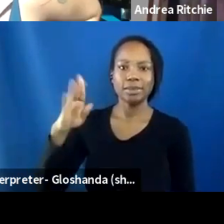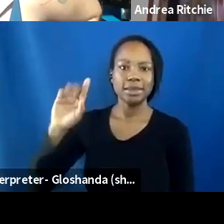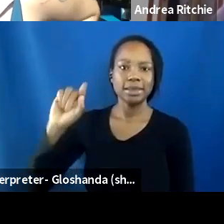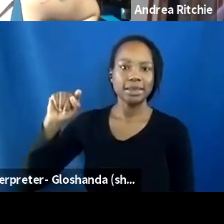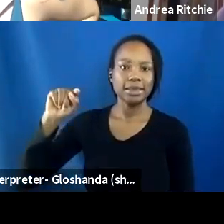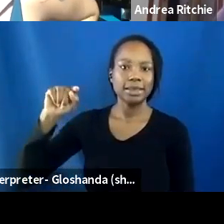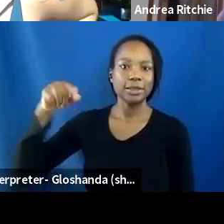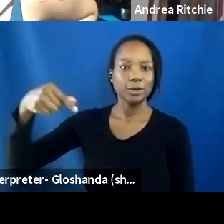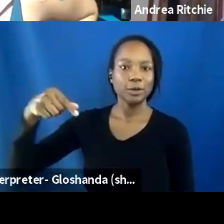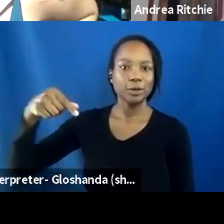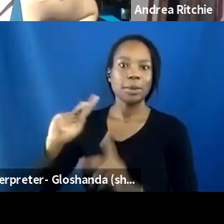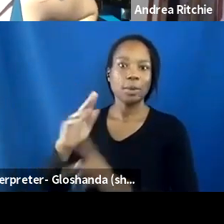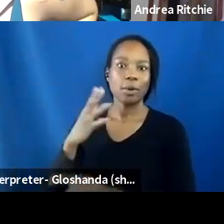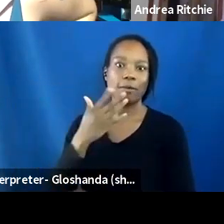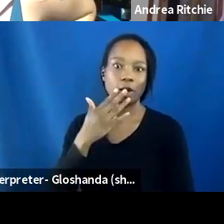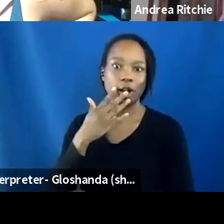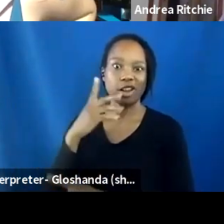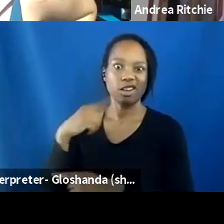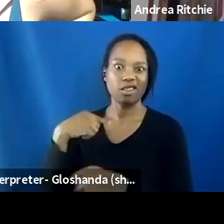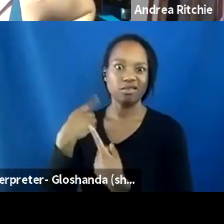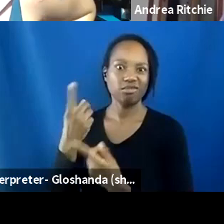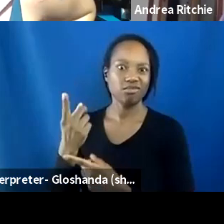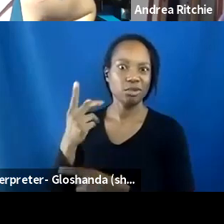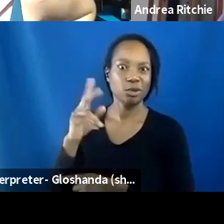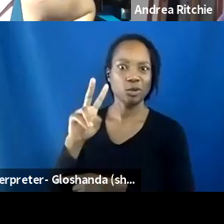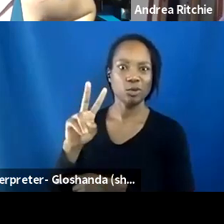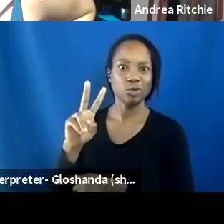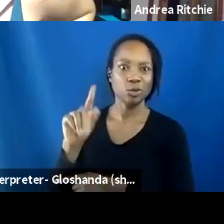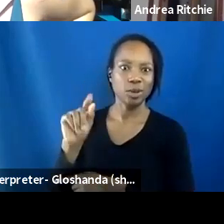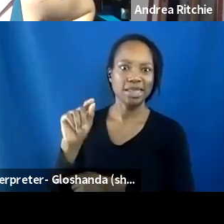Andrea has the privilege of working with Mariane Kaba,